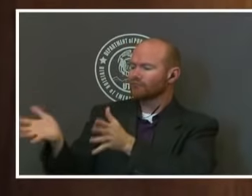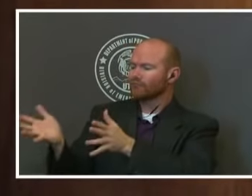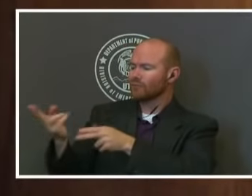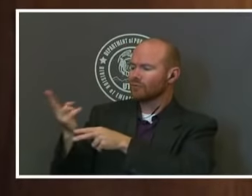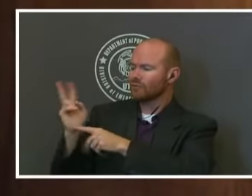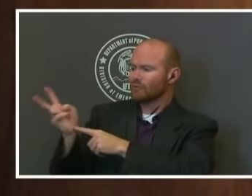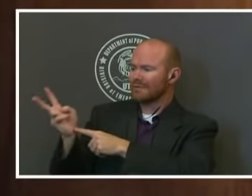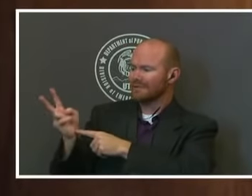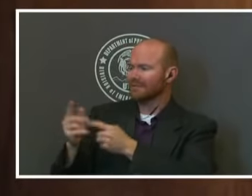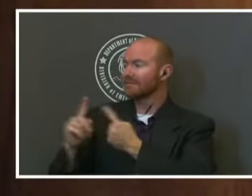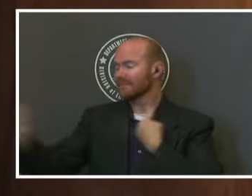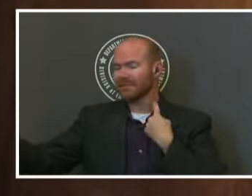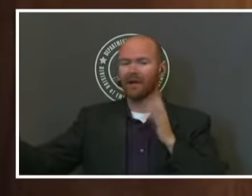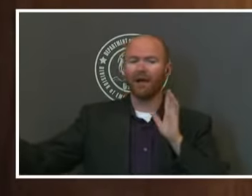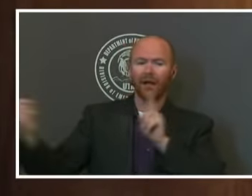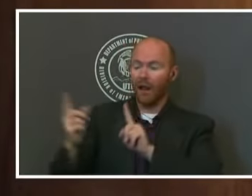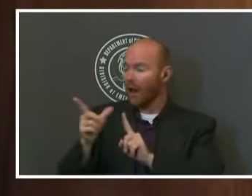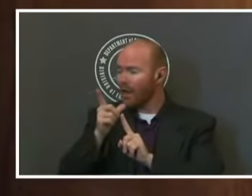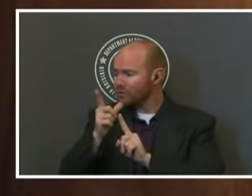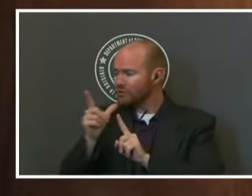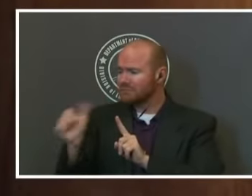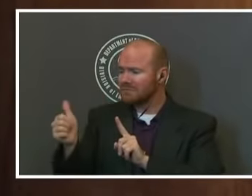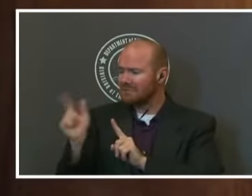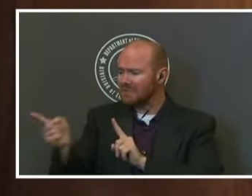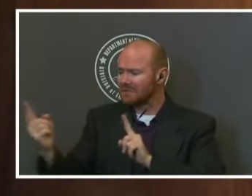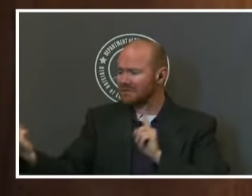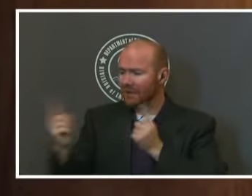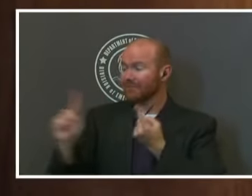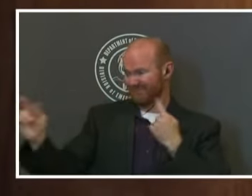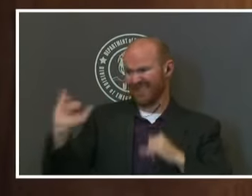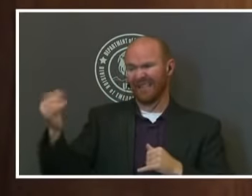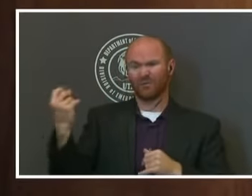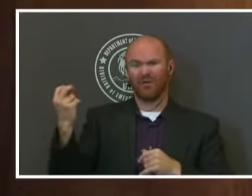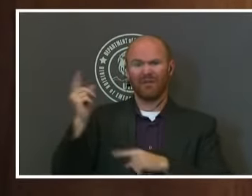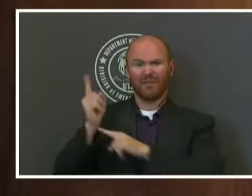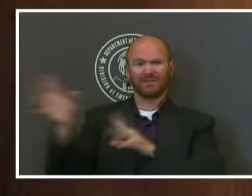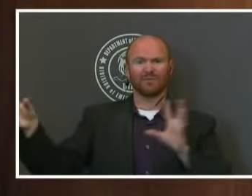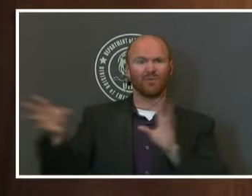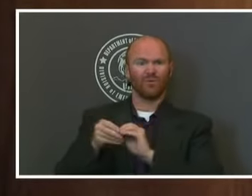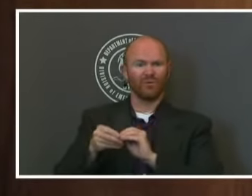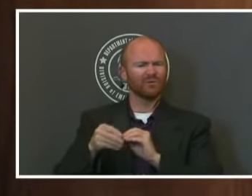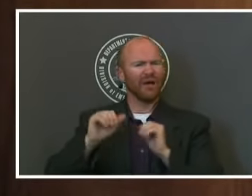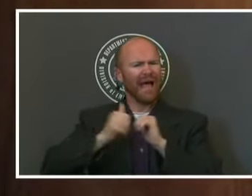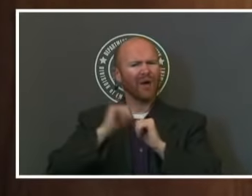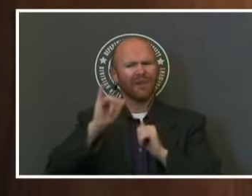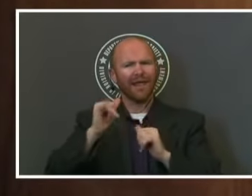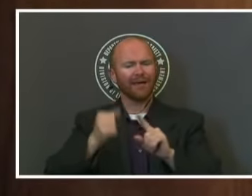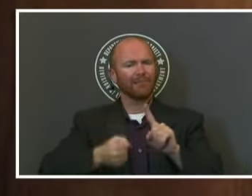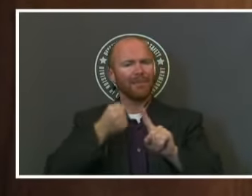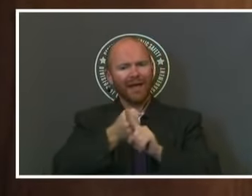for places like schools and